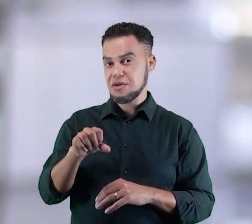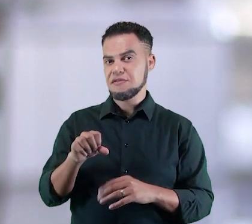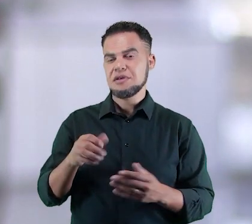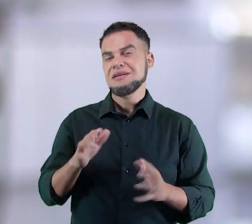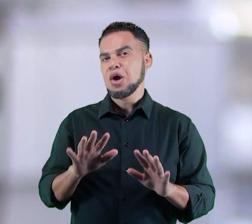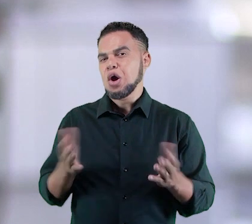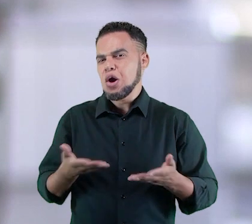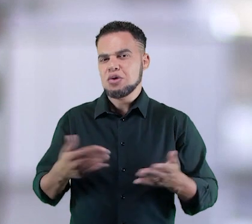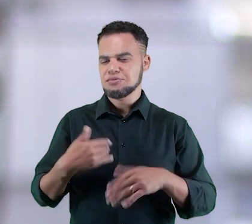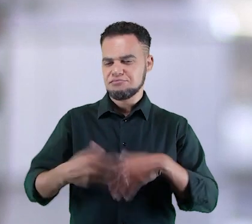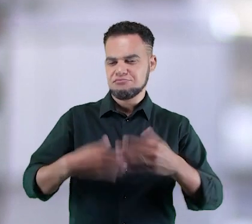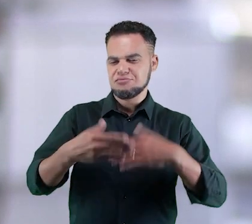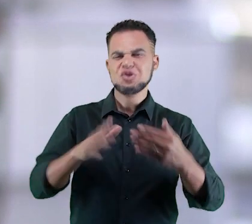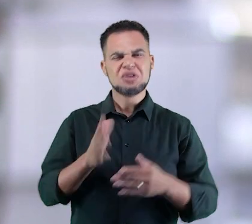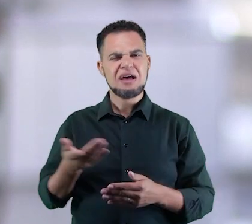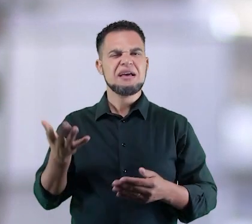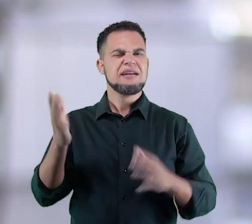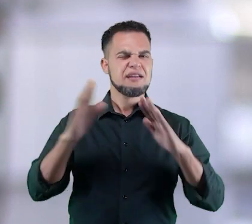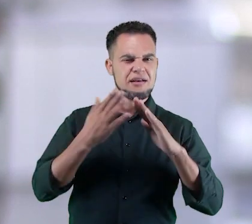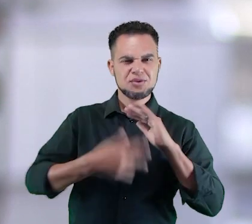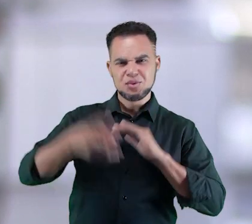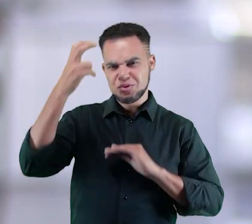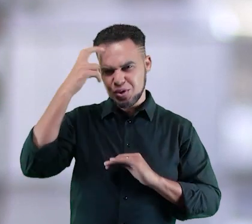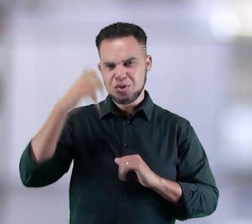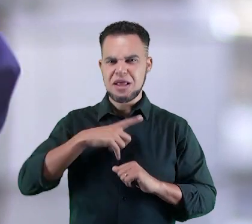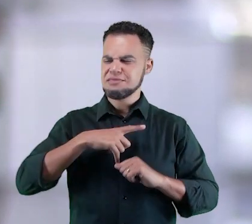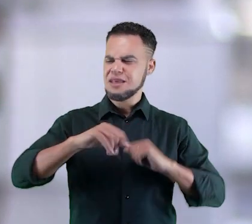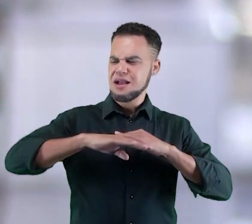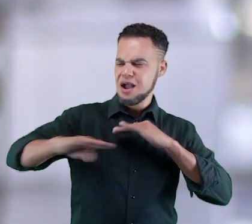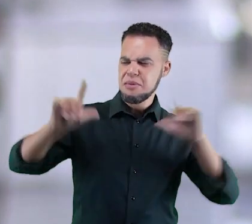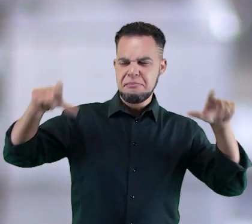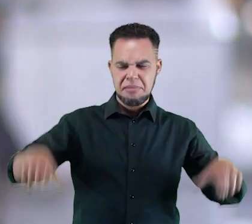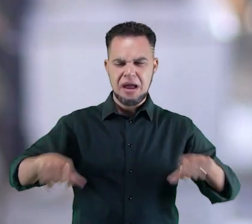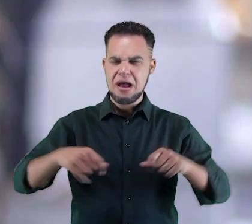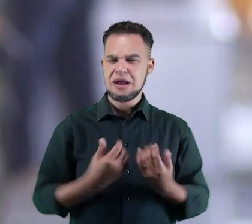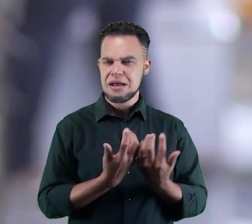Today the neighborhood is modern, since we have the Cultural Center, we have our grassy field,